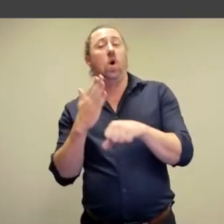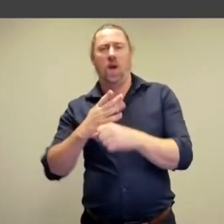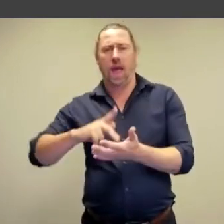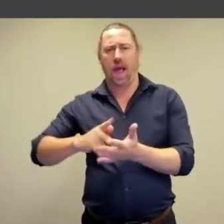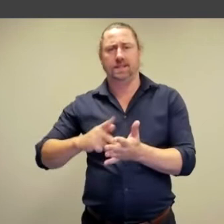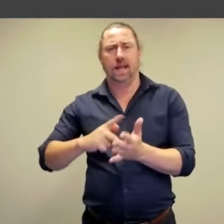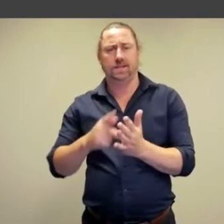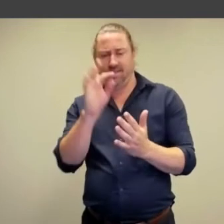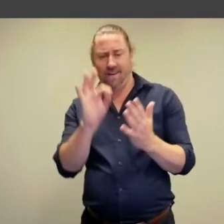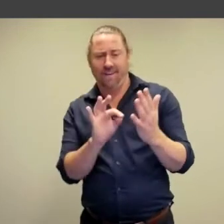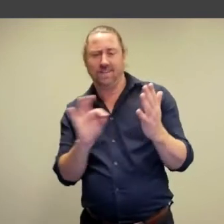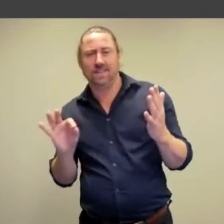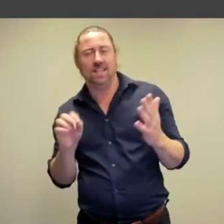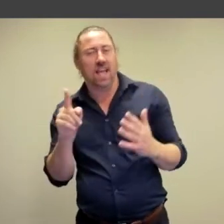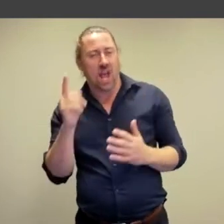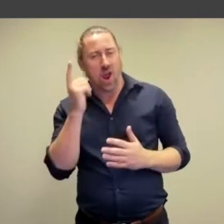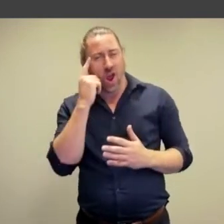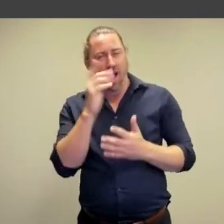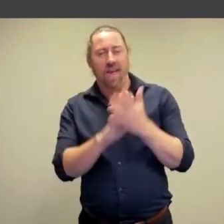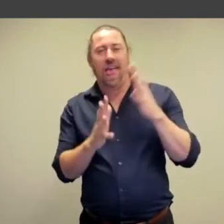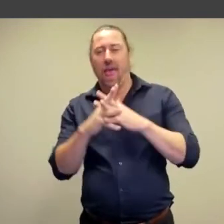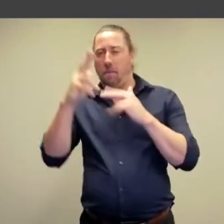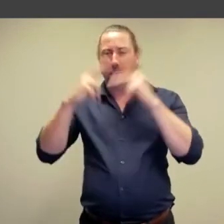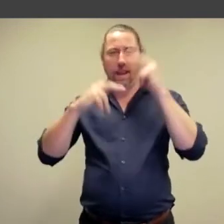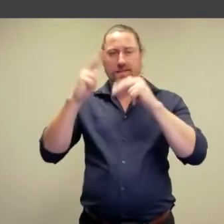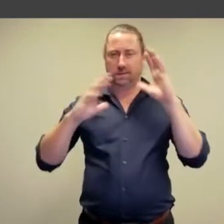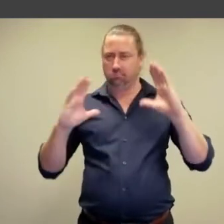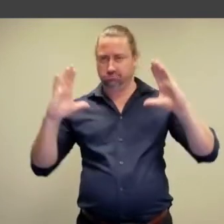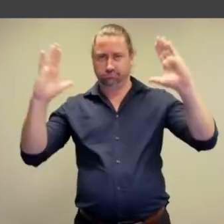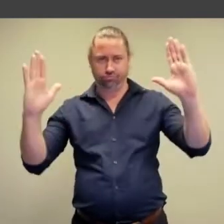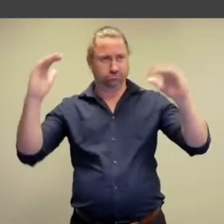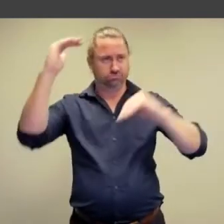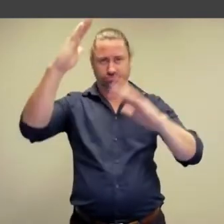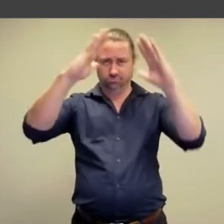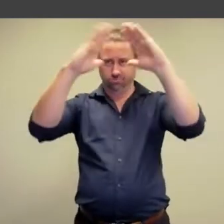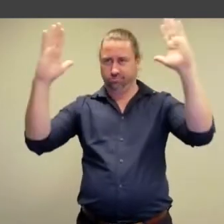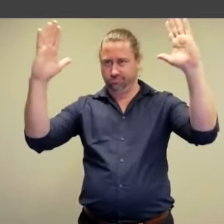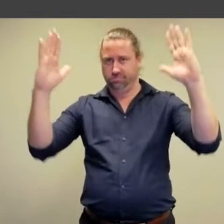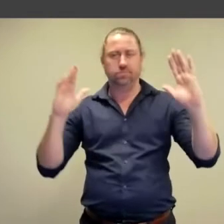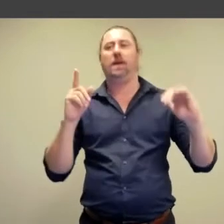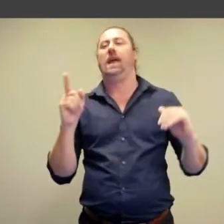understanding of how buildings work